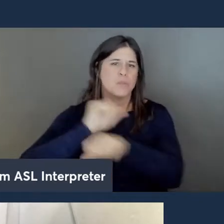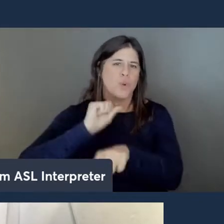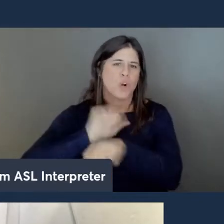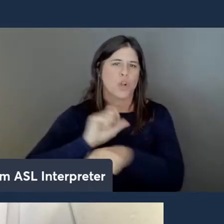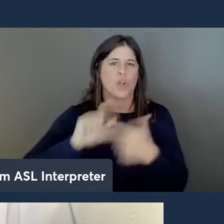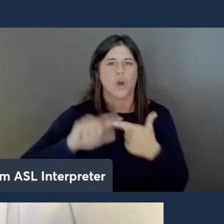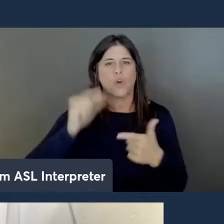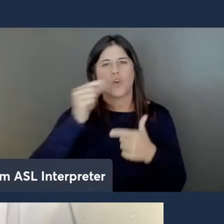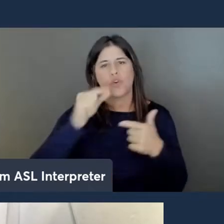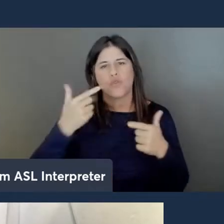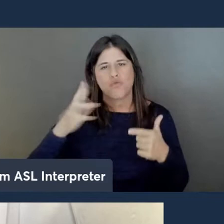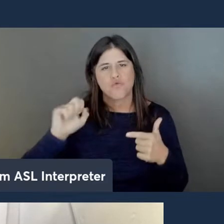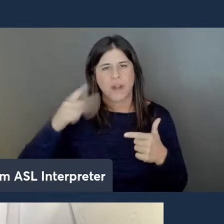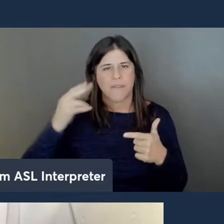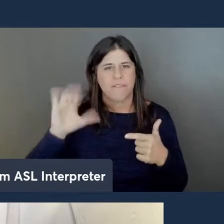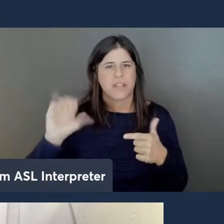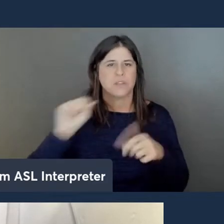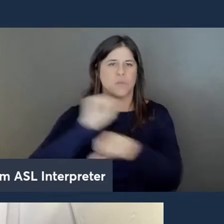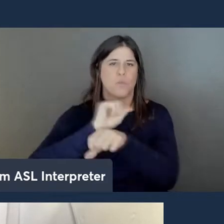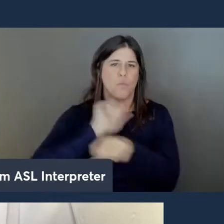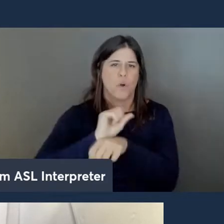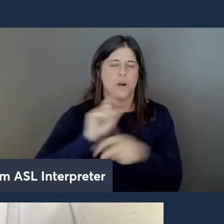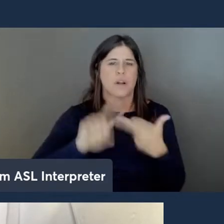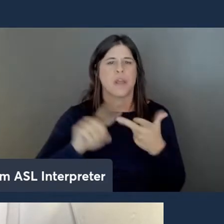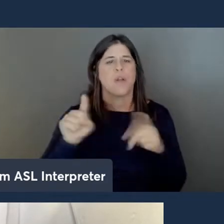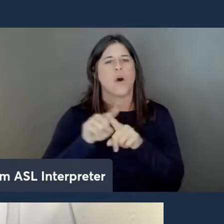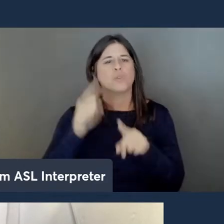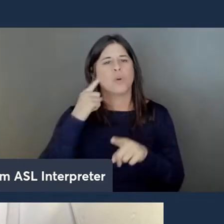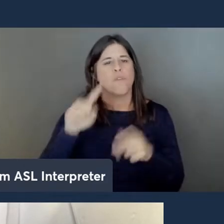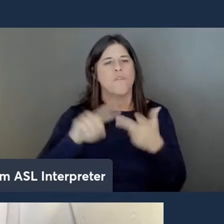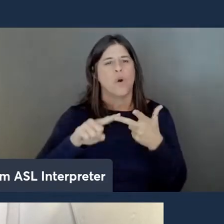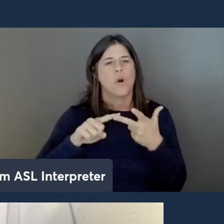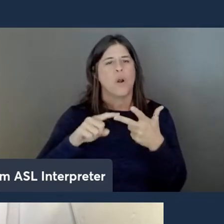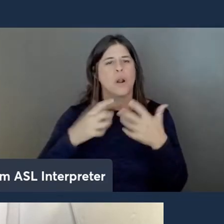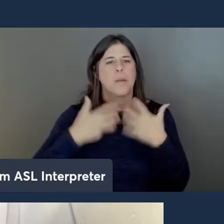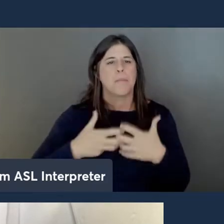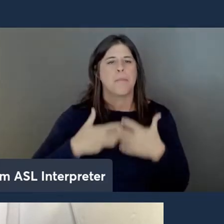workloads, and also for machine learning workloads.